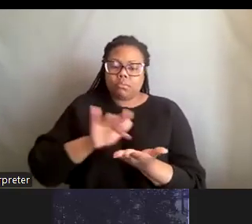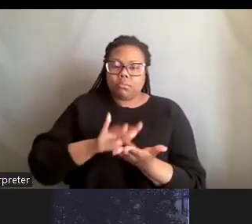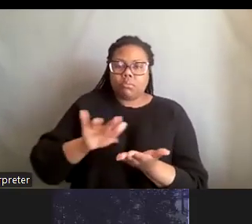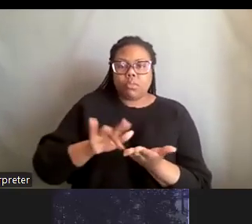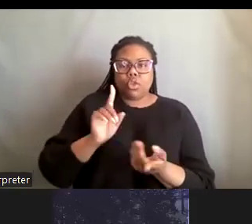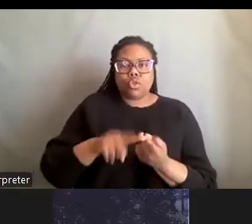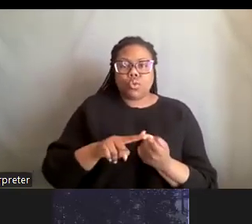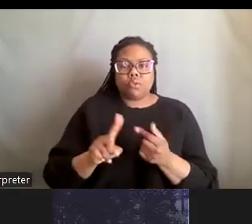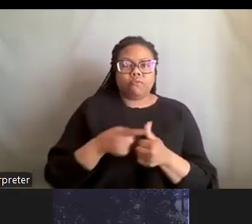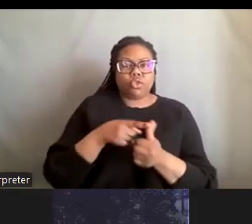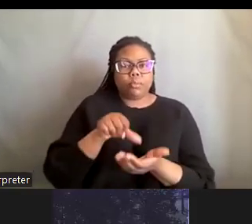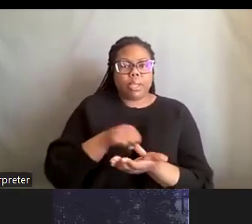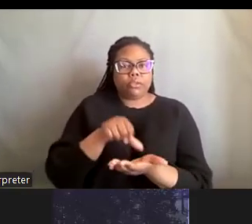well.